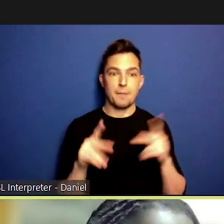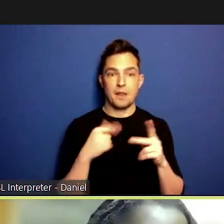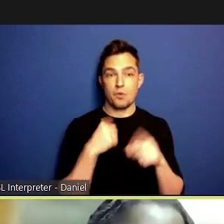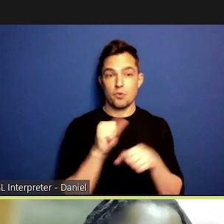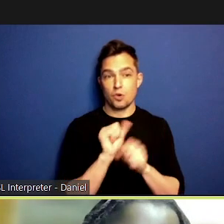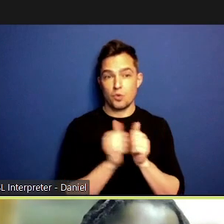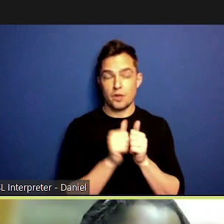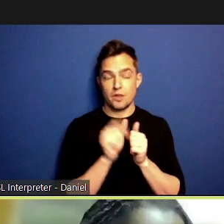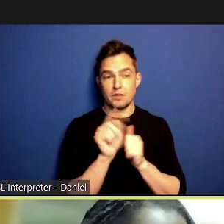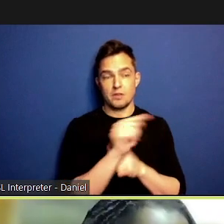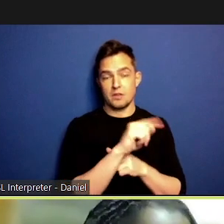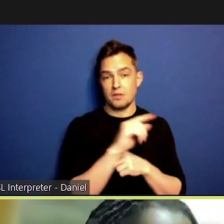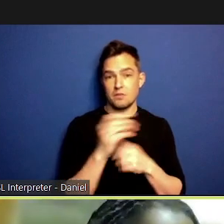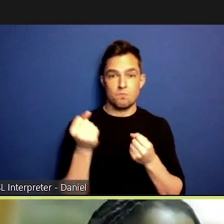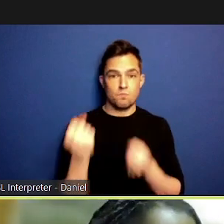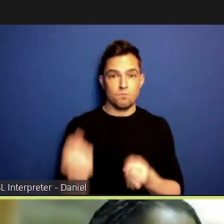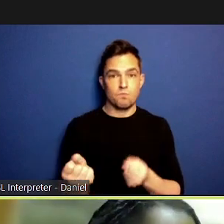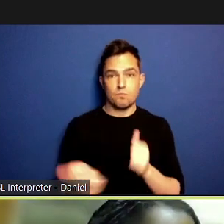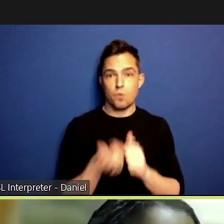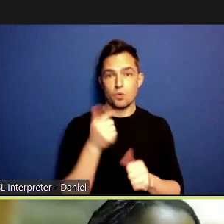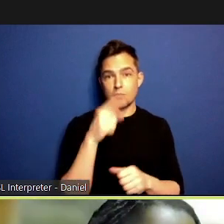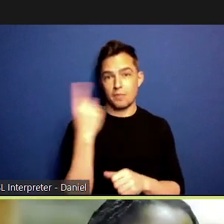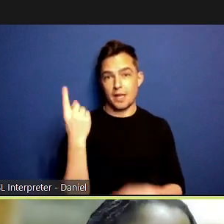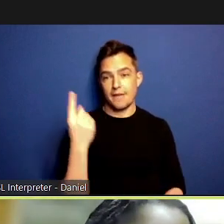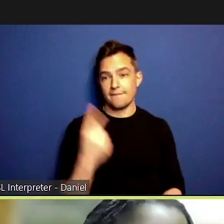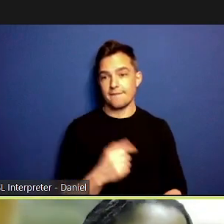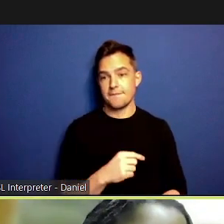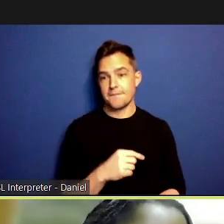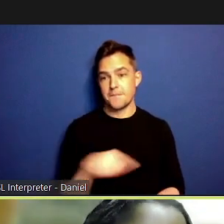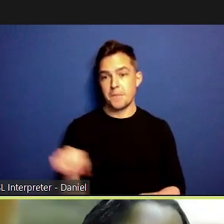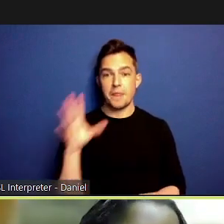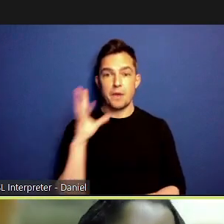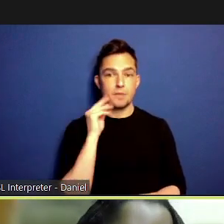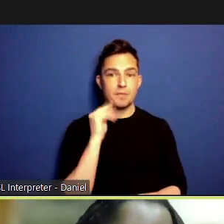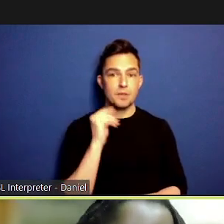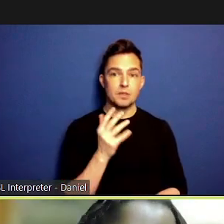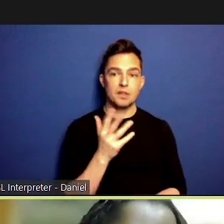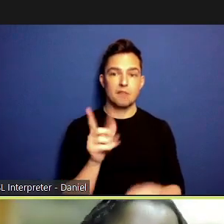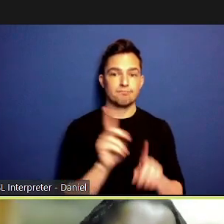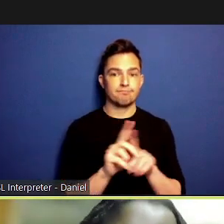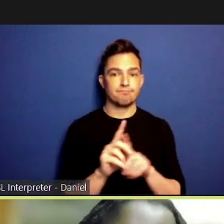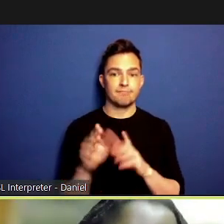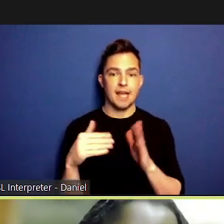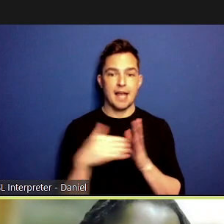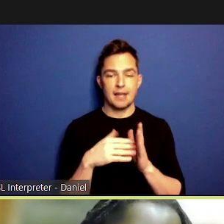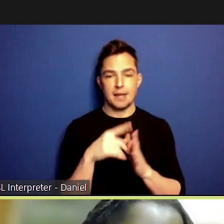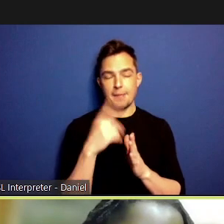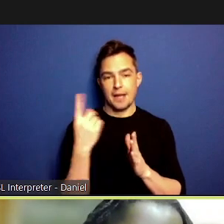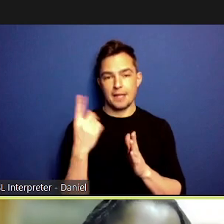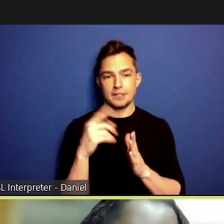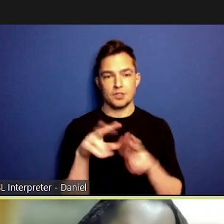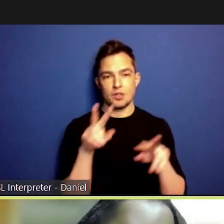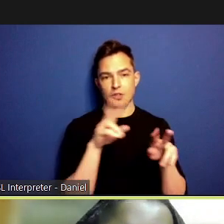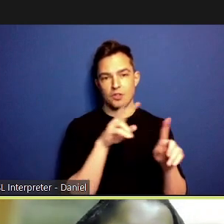were predominantly black were experiencing all kinds of anti-blackness and surveillance in their schools.